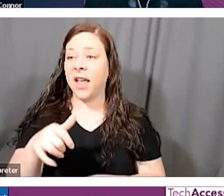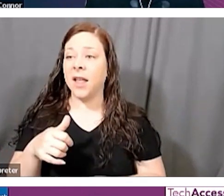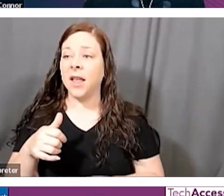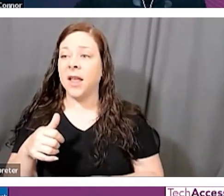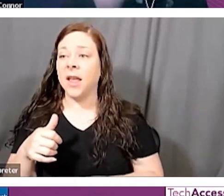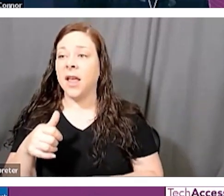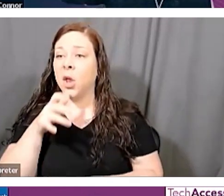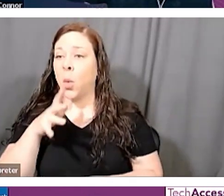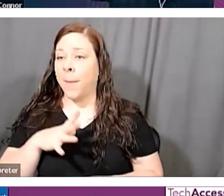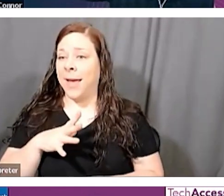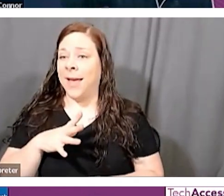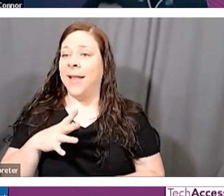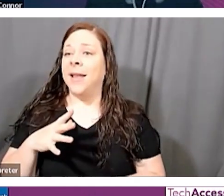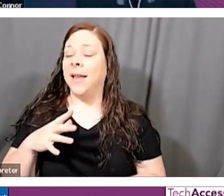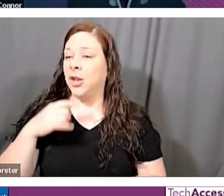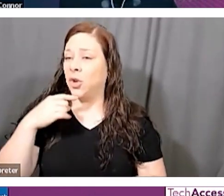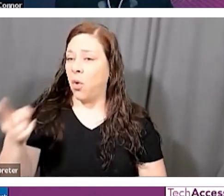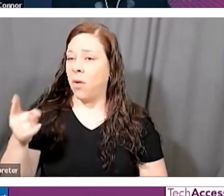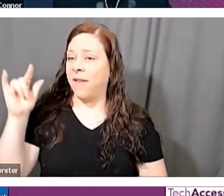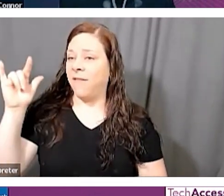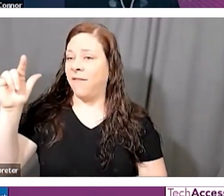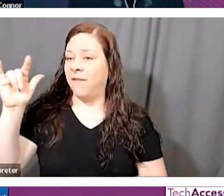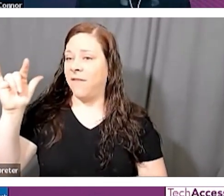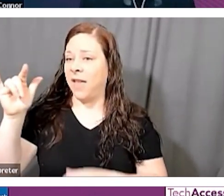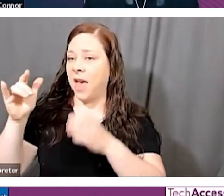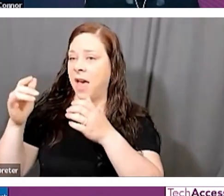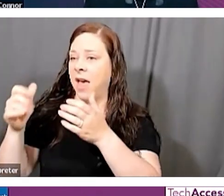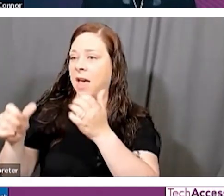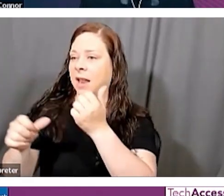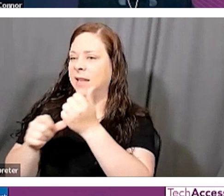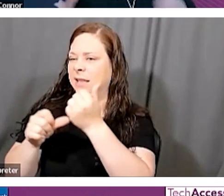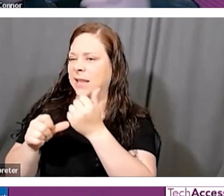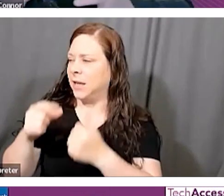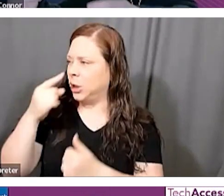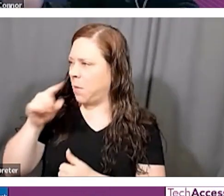to the flight attendant, "Can you throw these away for me?" And my dad said he'd almost like jumped out of his seat to dive for them and be like,